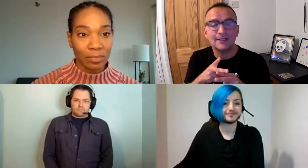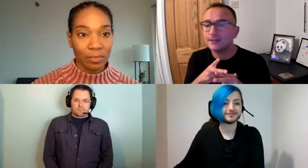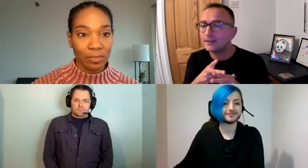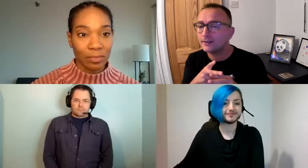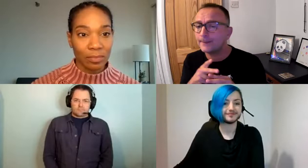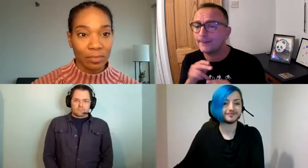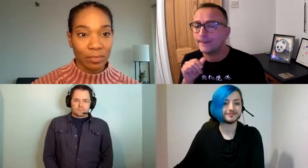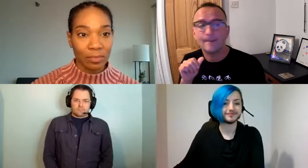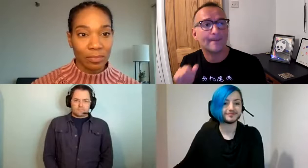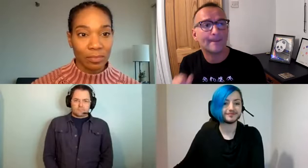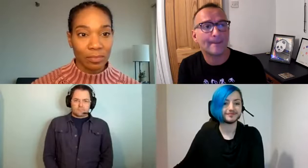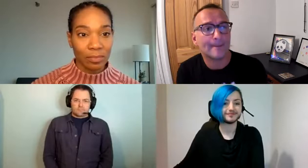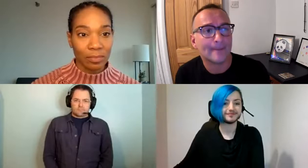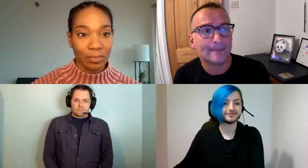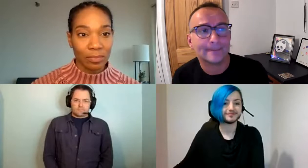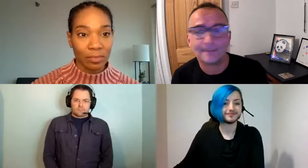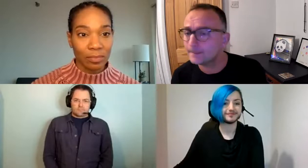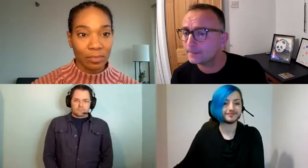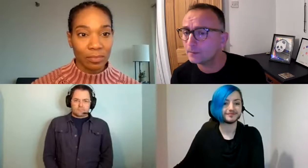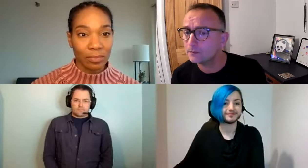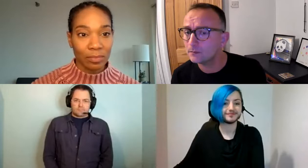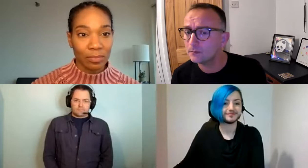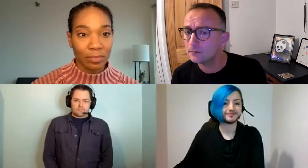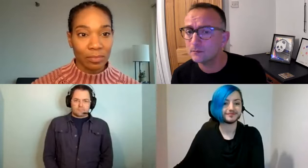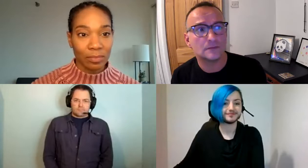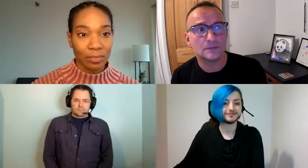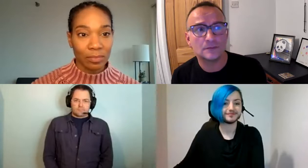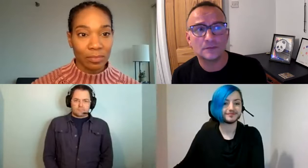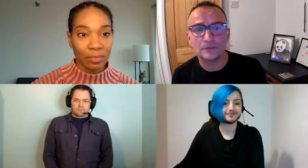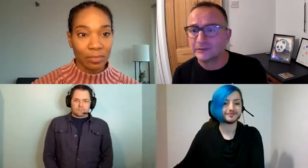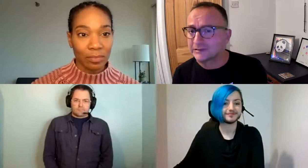also in dictionary development people might be paid in